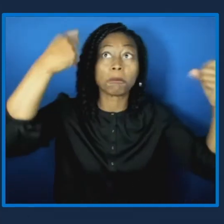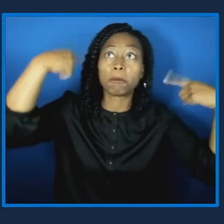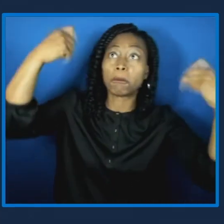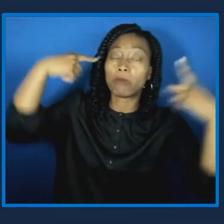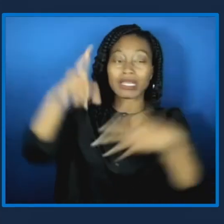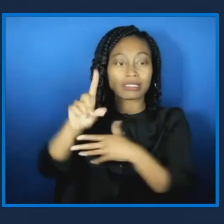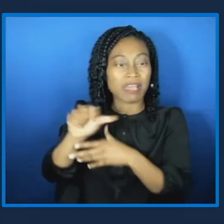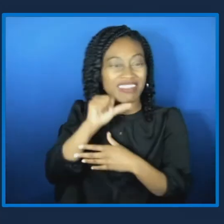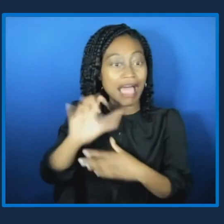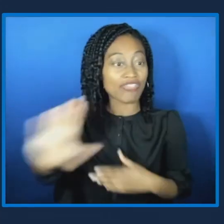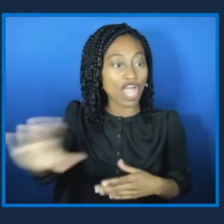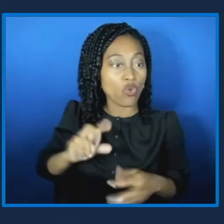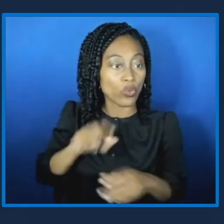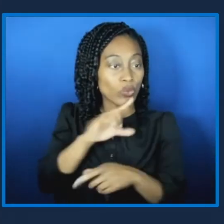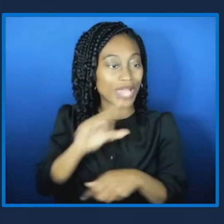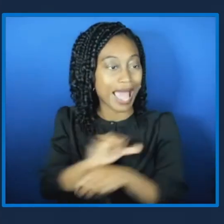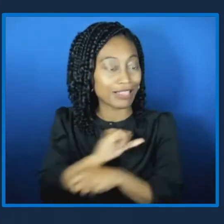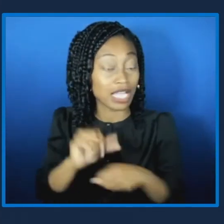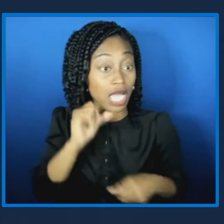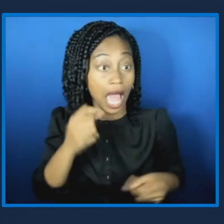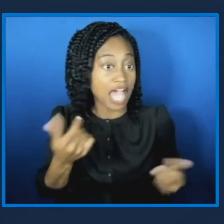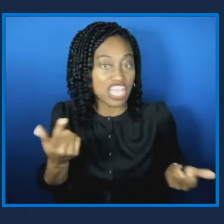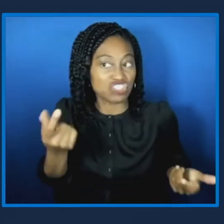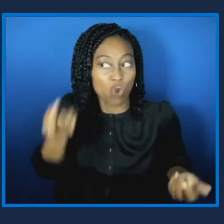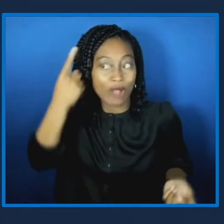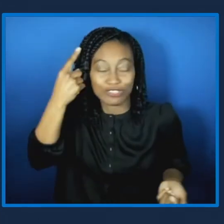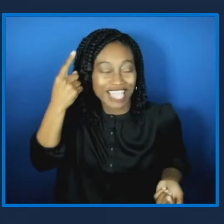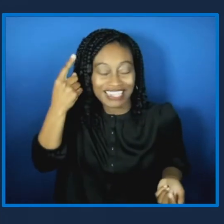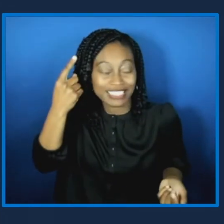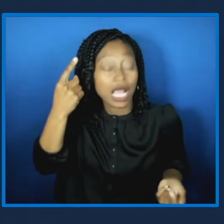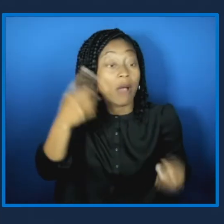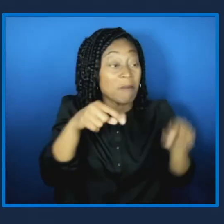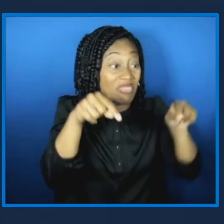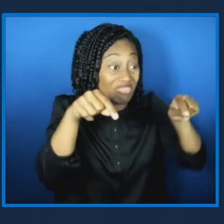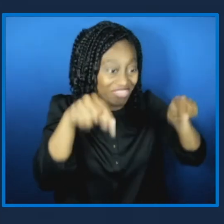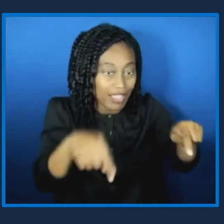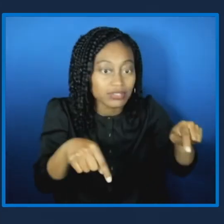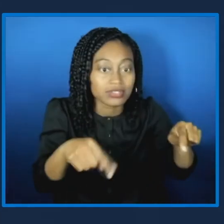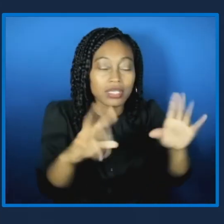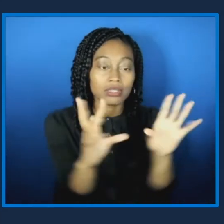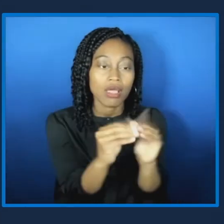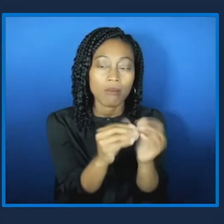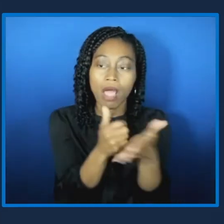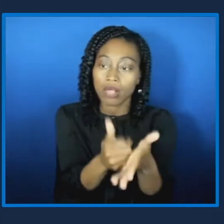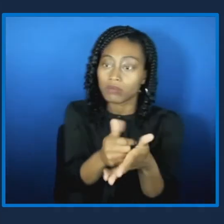They do it understand it. I don't think you need to understand disability. I think you just need to understand the willingness and the want